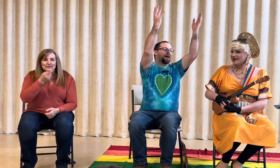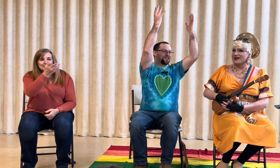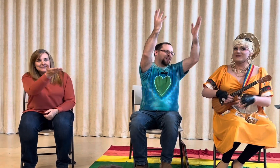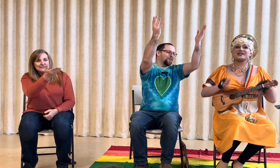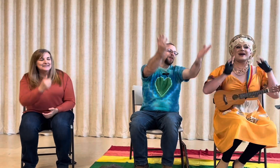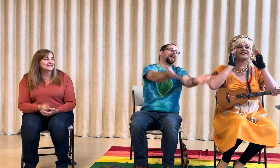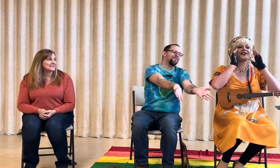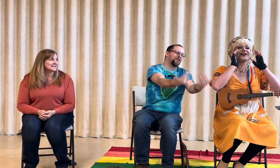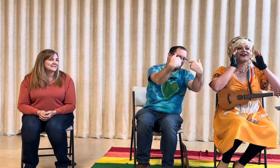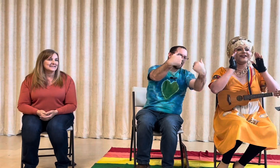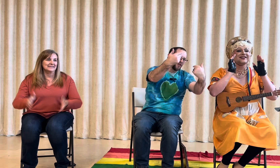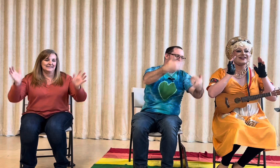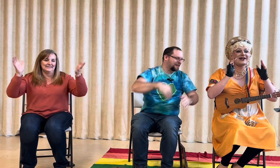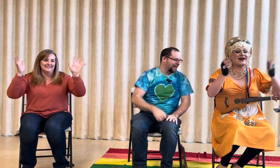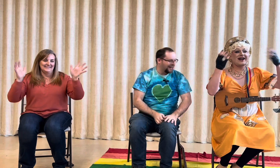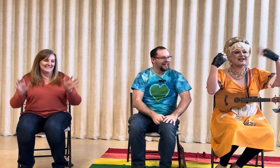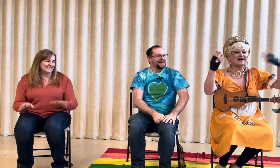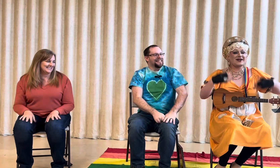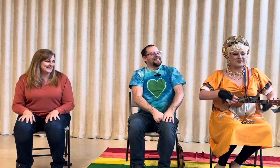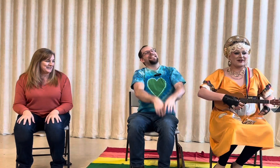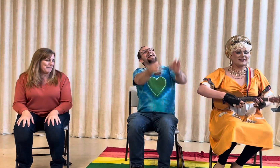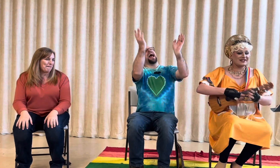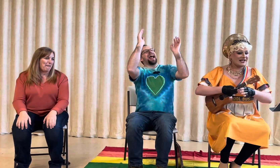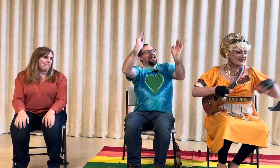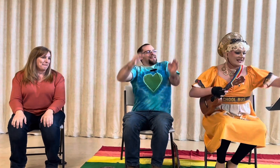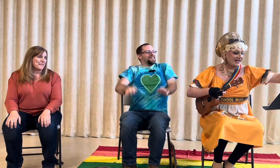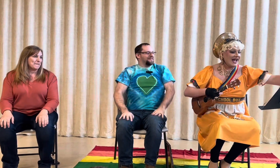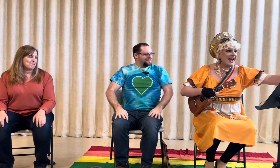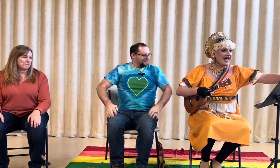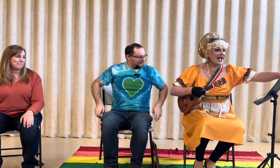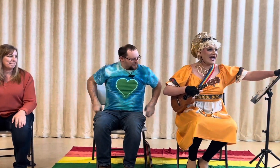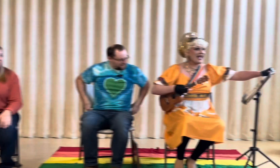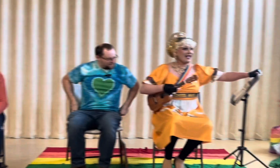Buster! Will you come join us for just a minute. CALI: Come on! Come on up here! BUSTER: Catch me!